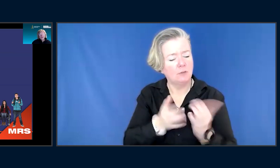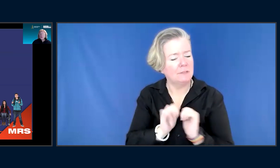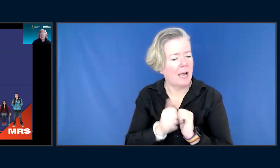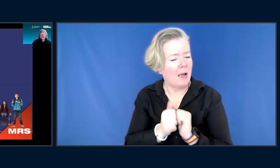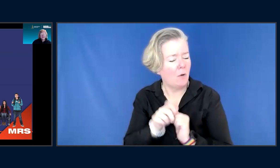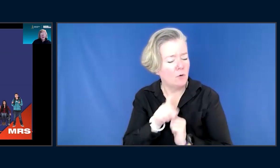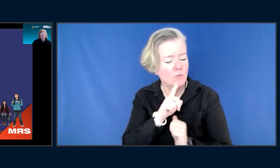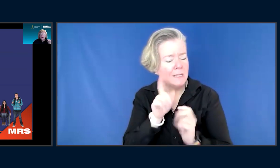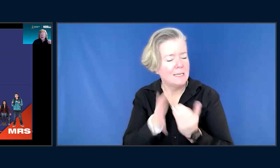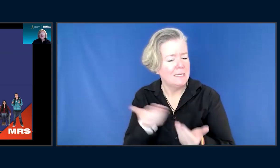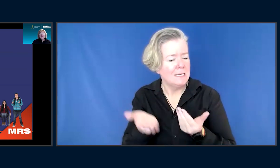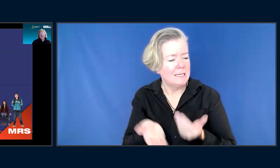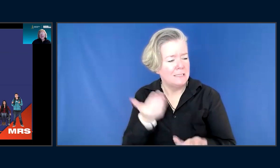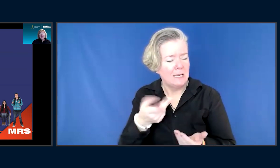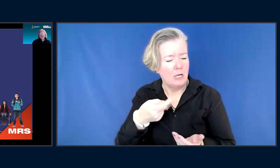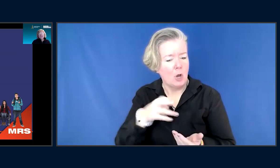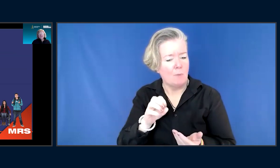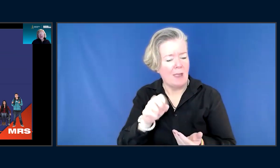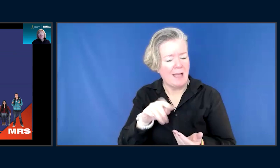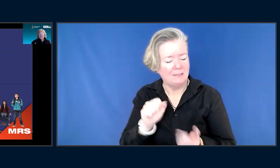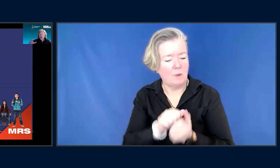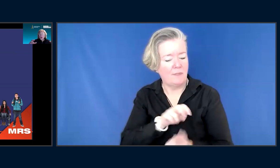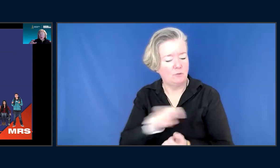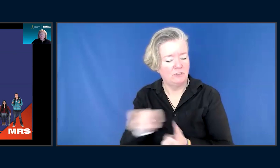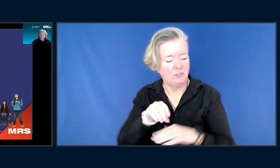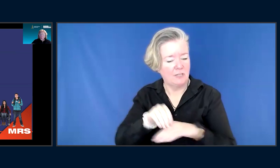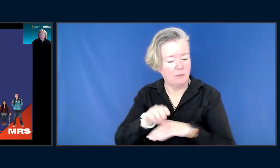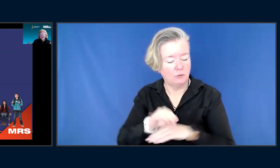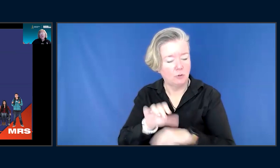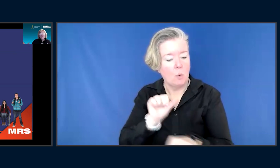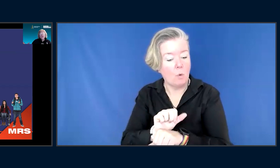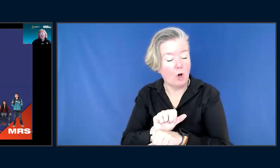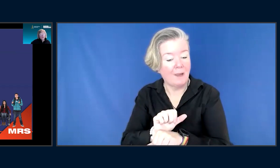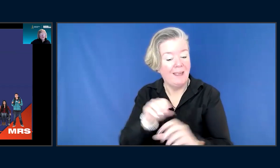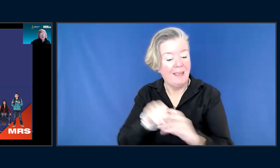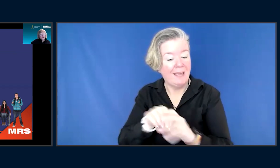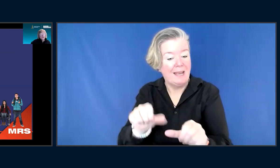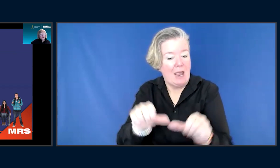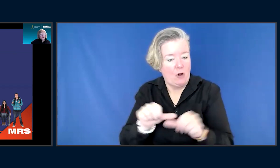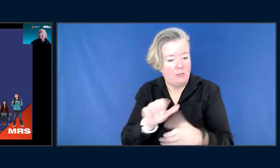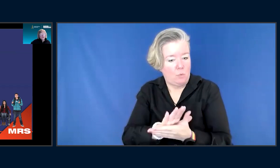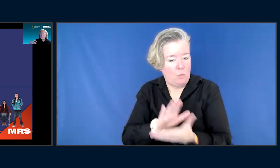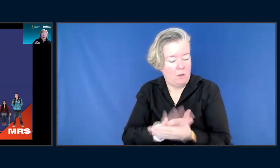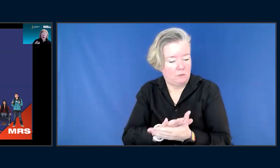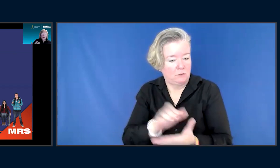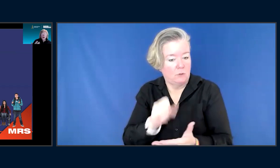access these services? It's really pretty easy. Pre-ETS and transition counselors work in area schools.